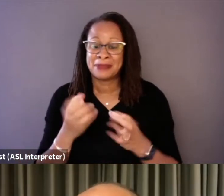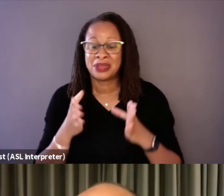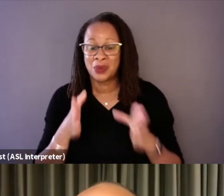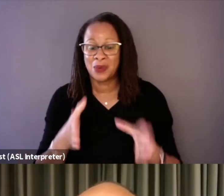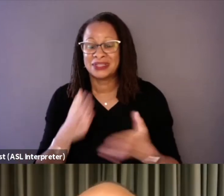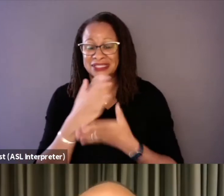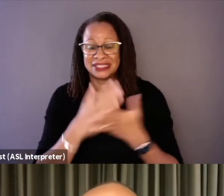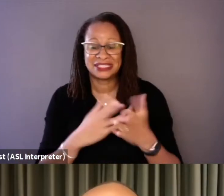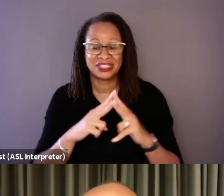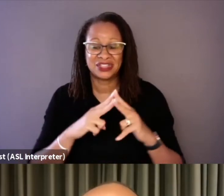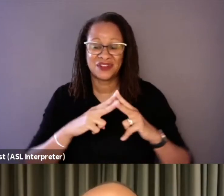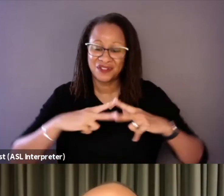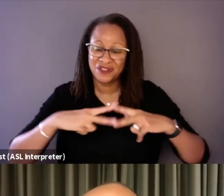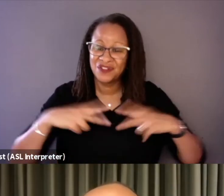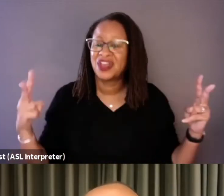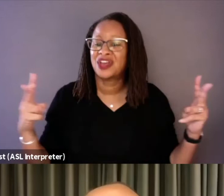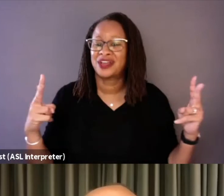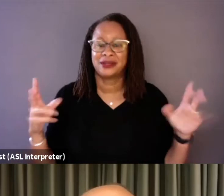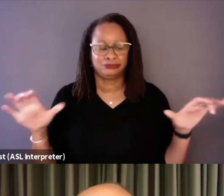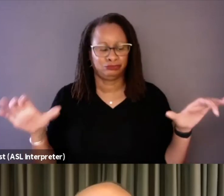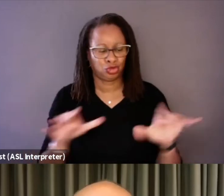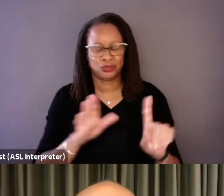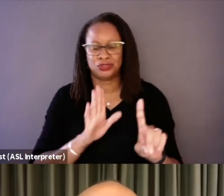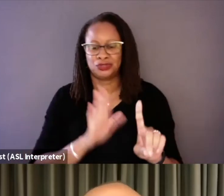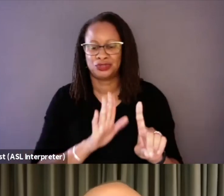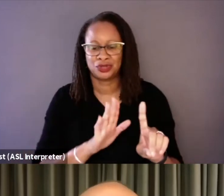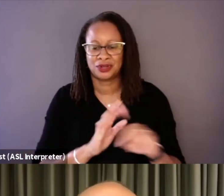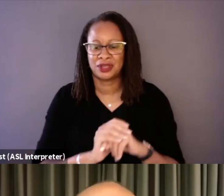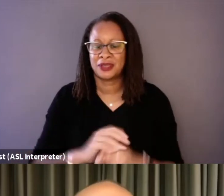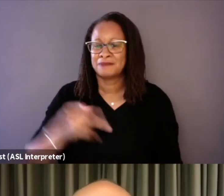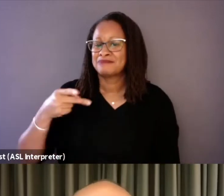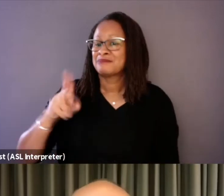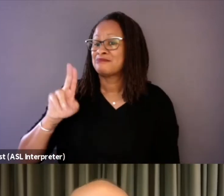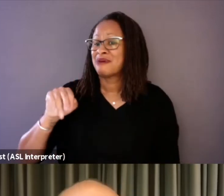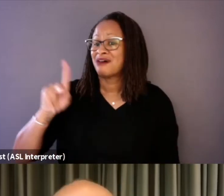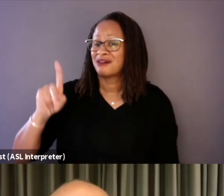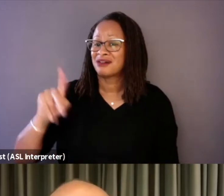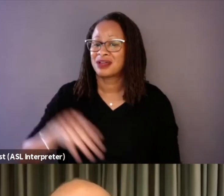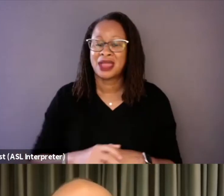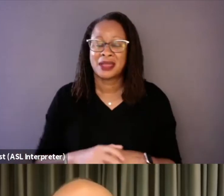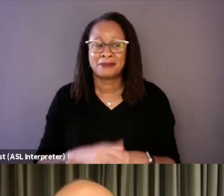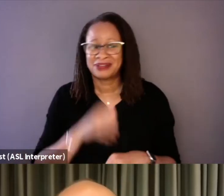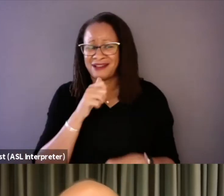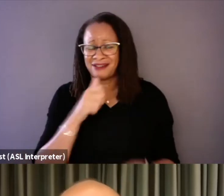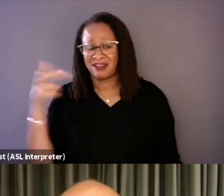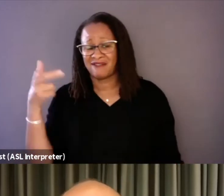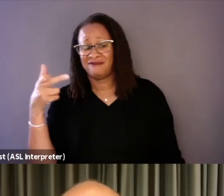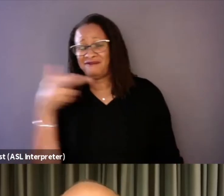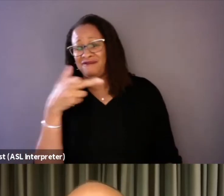very like do it yourself and punk, not just in a fact, the establishment sort of way, but punk in the sense of